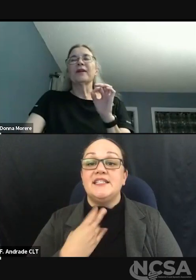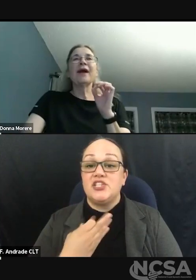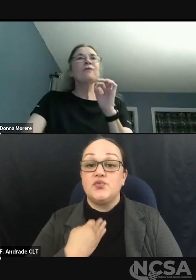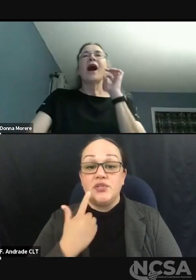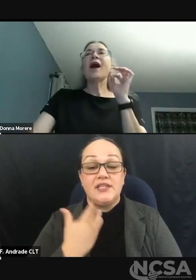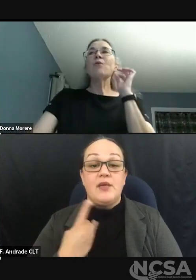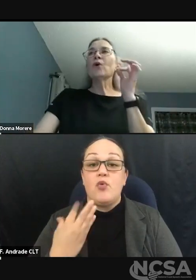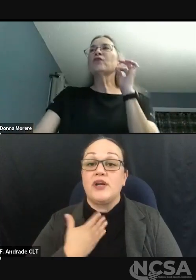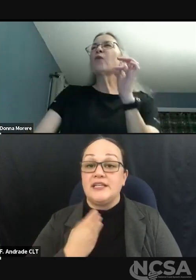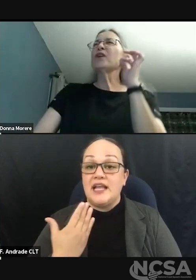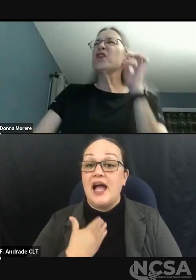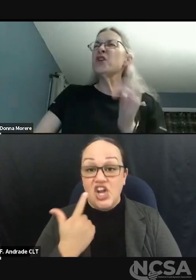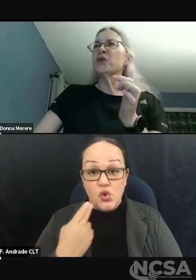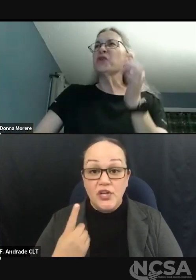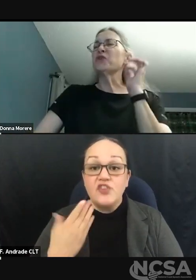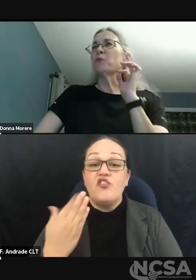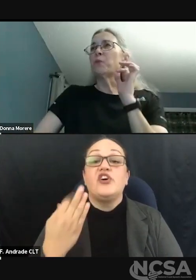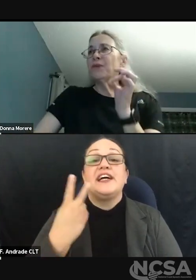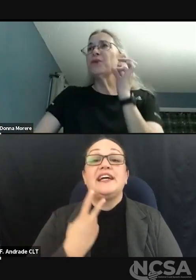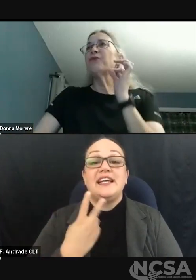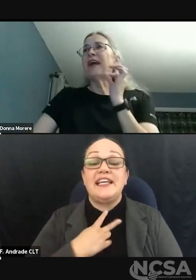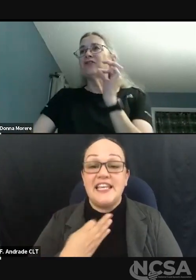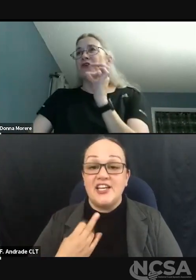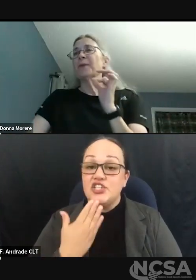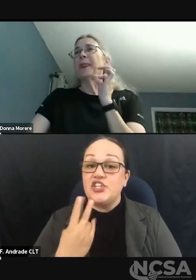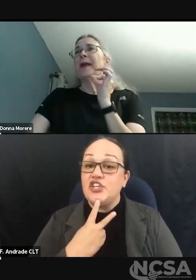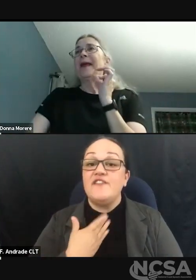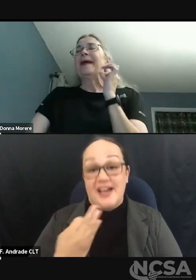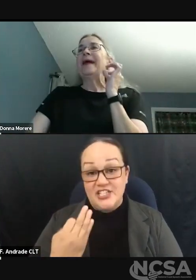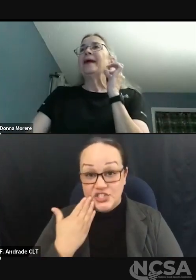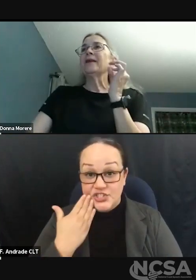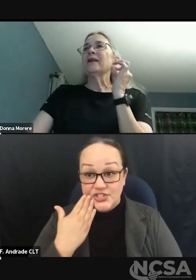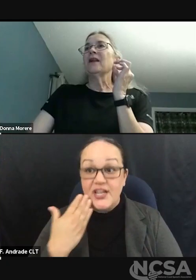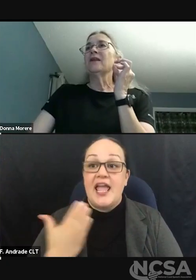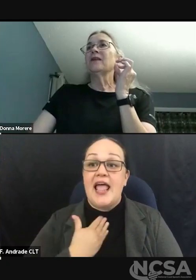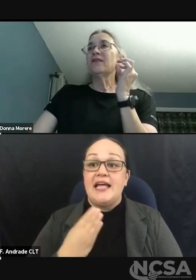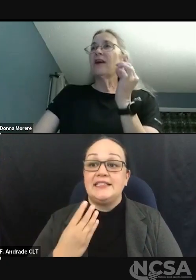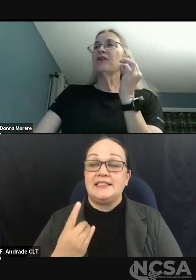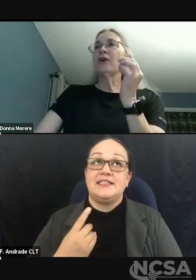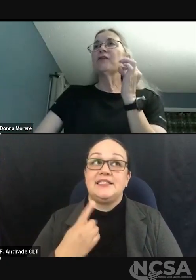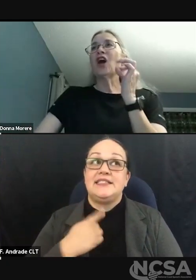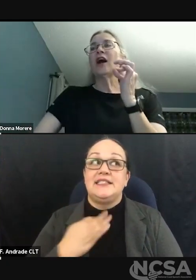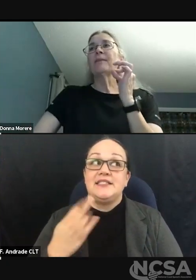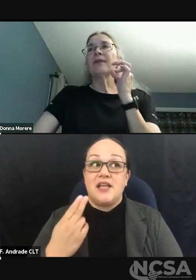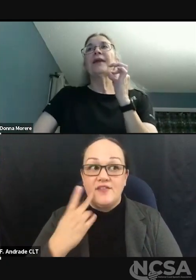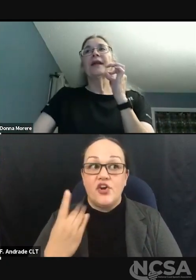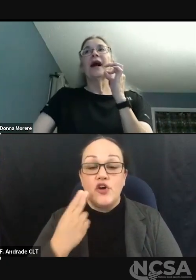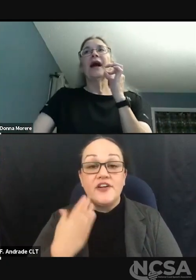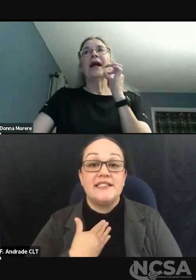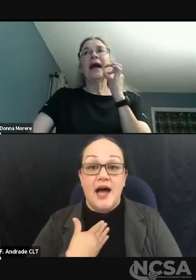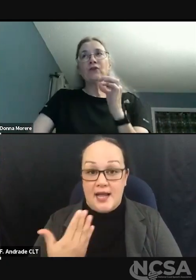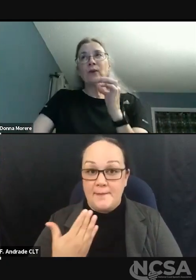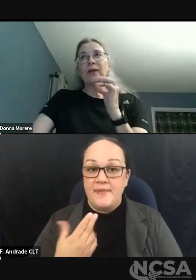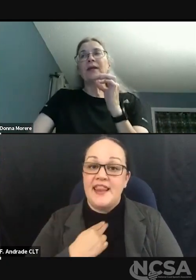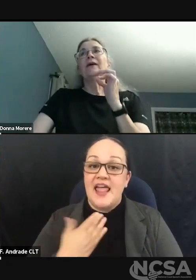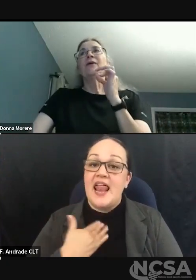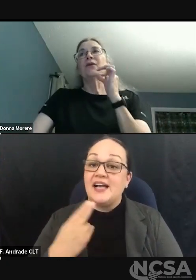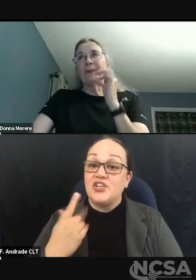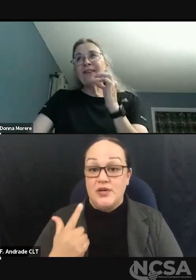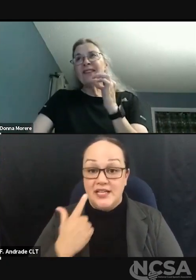I worked for years to cue faster, and discovered over time that actually with my son,